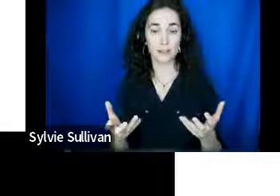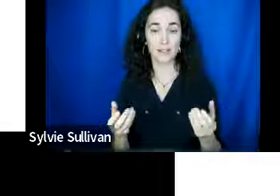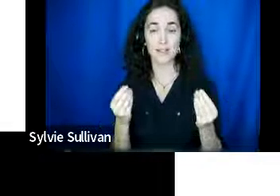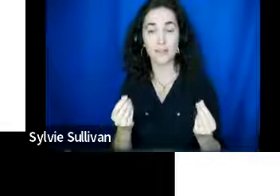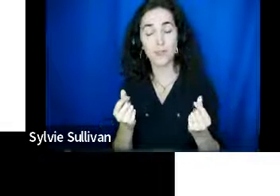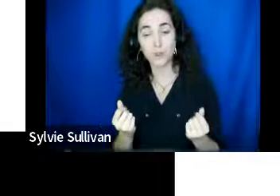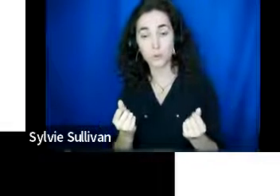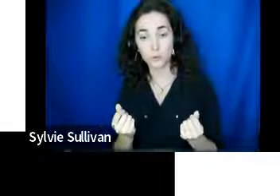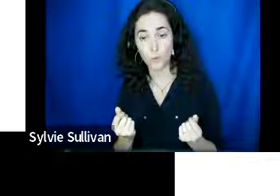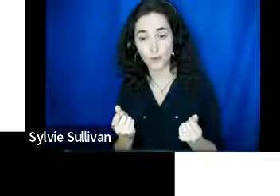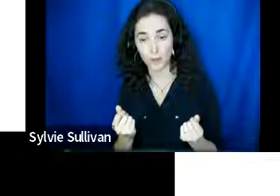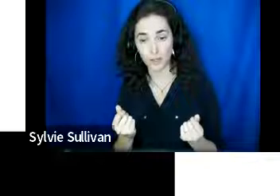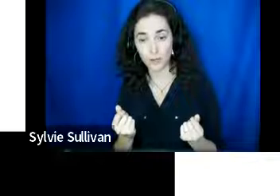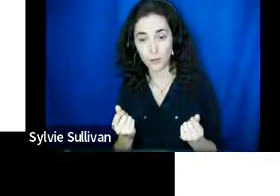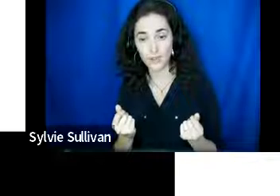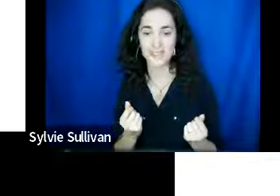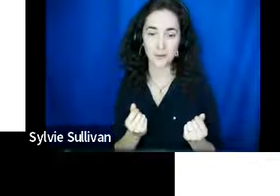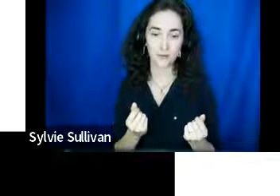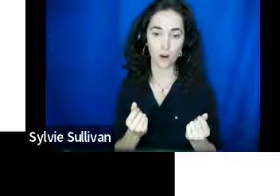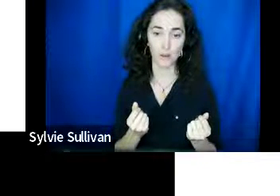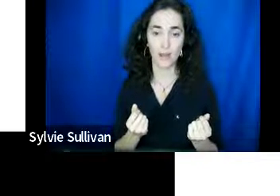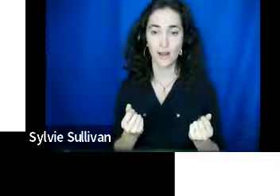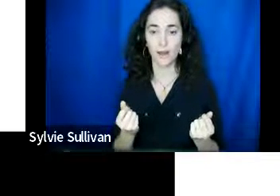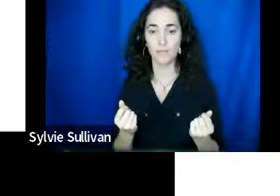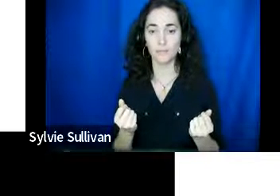to say is that if you didn't do too well learning in school it's not your fault.